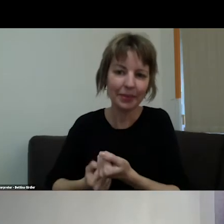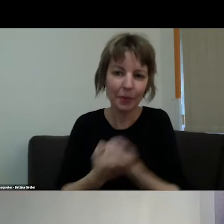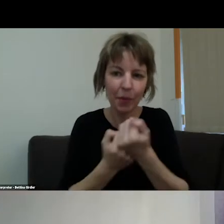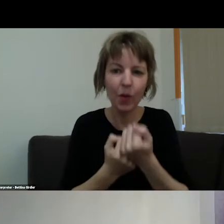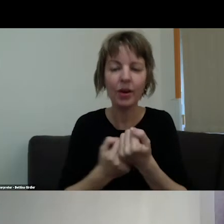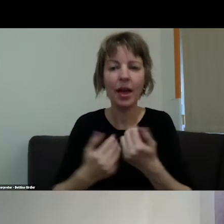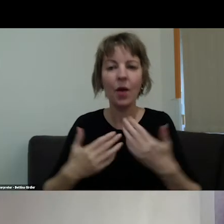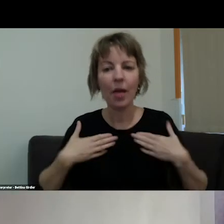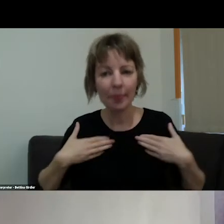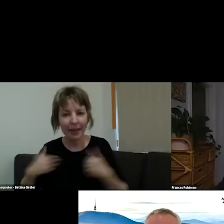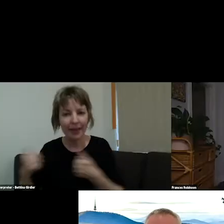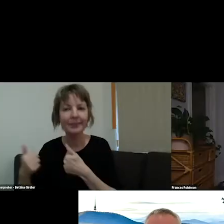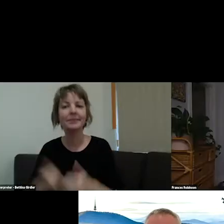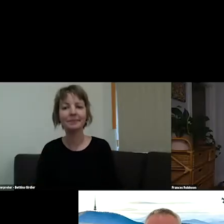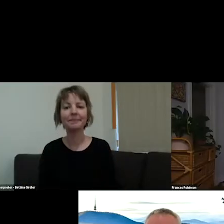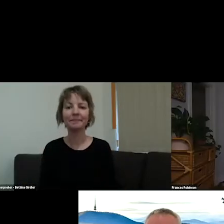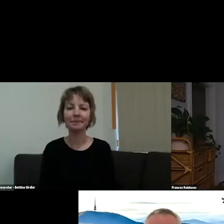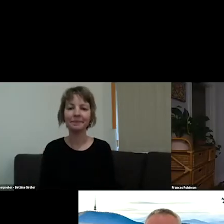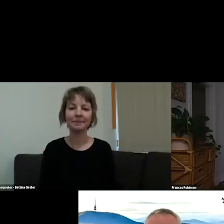Thanks, Frances.